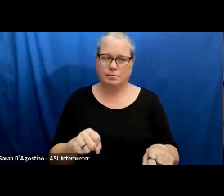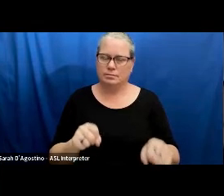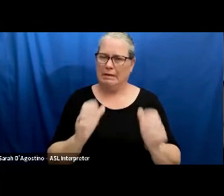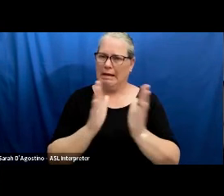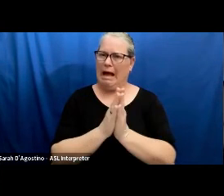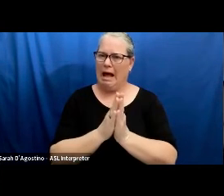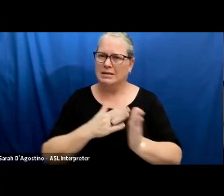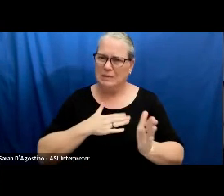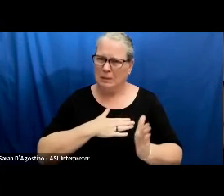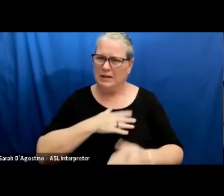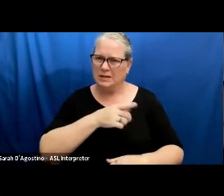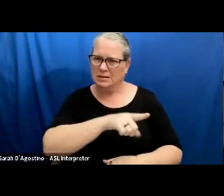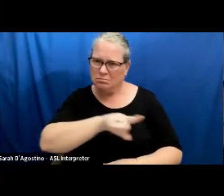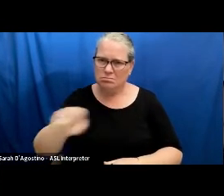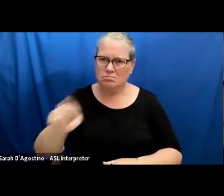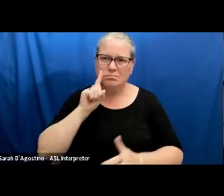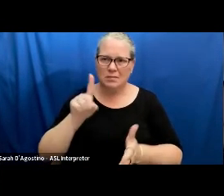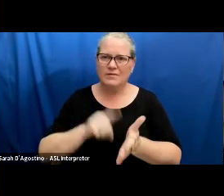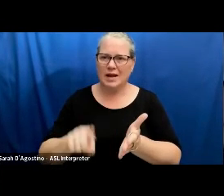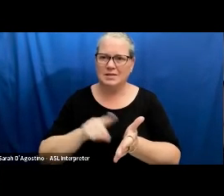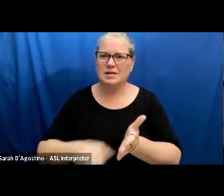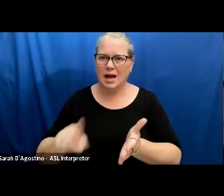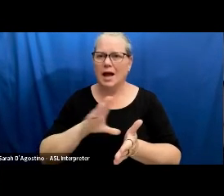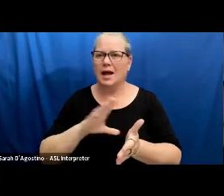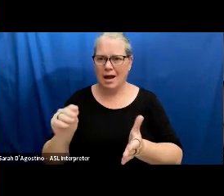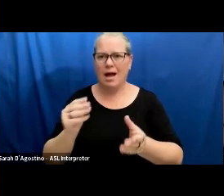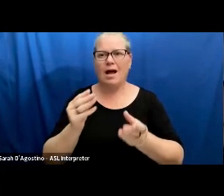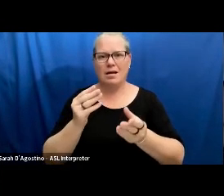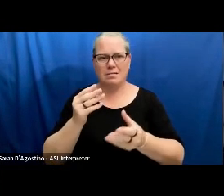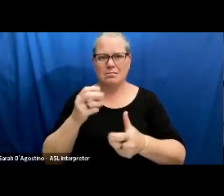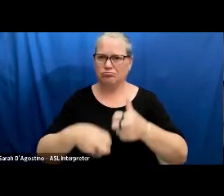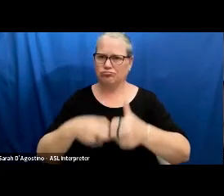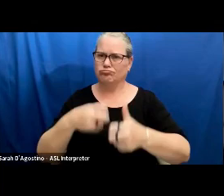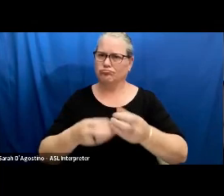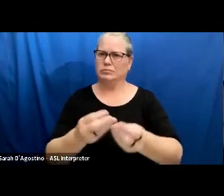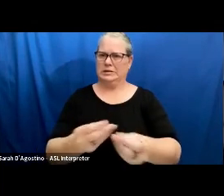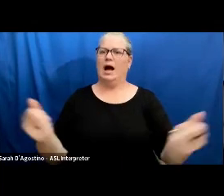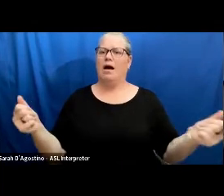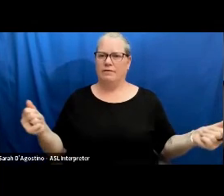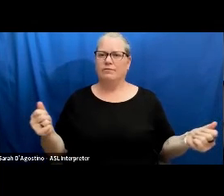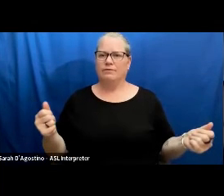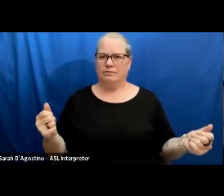and redress the accessibility and voting rights violations that you've alleged in your complaint